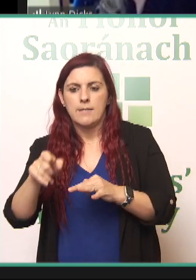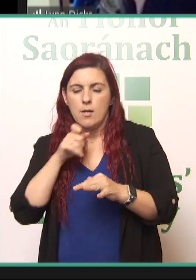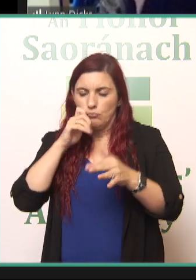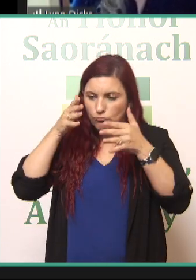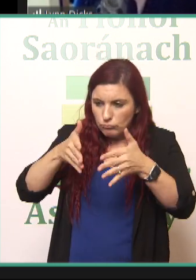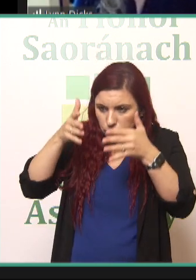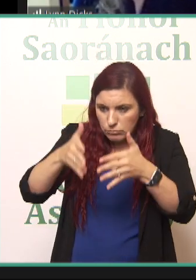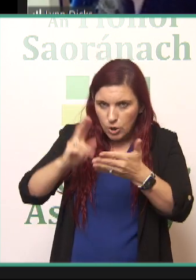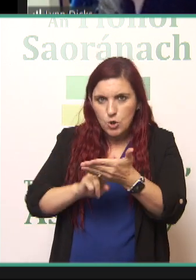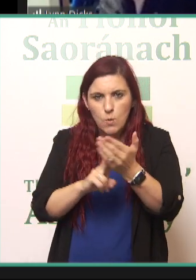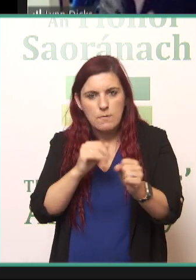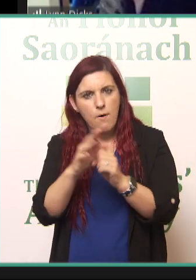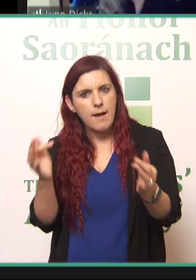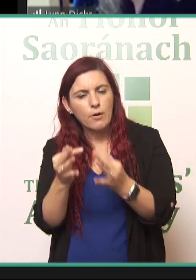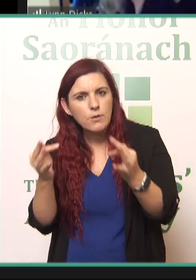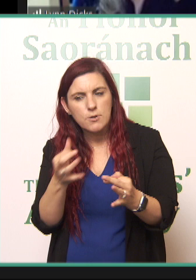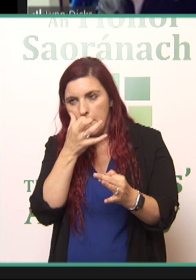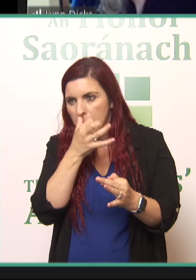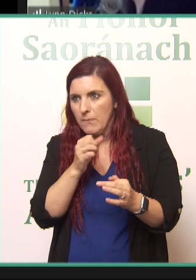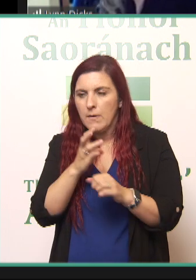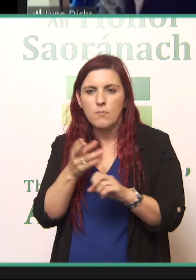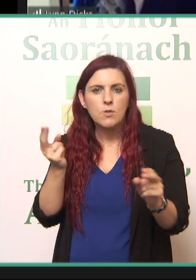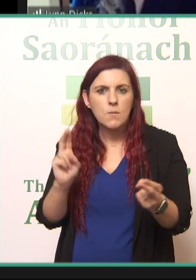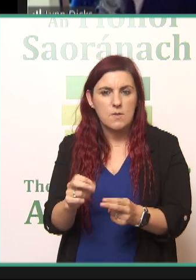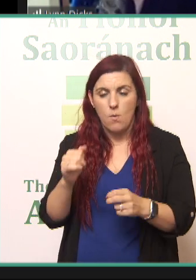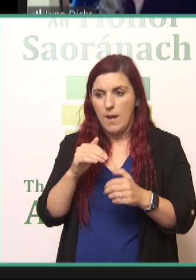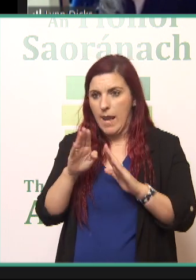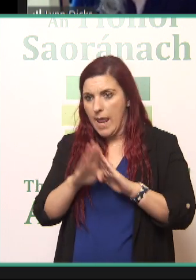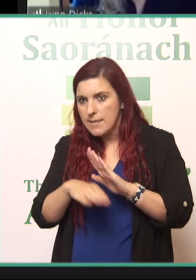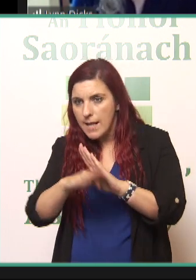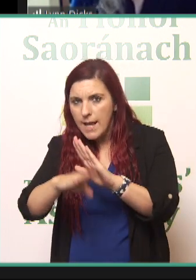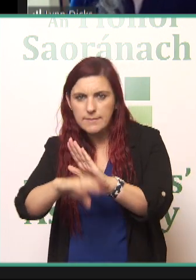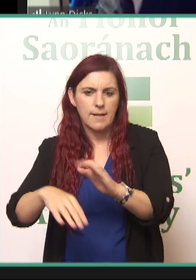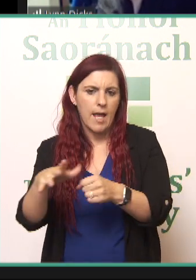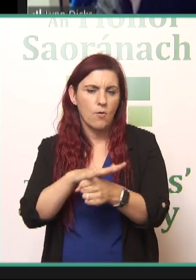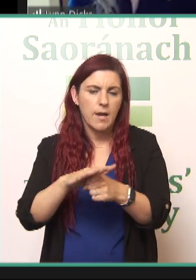use for agriculture with with fewer and fewer habitats Less in this area for wildlife space